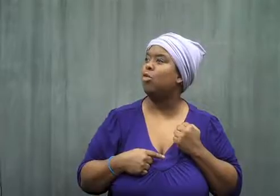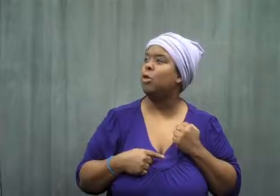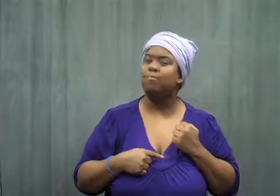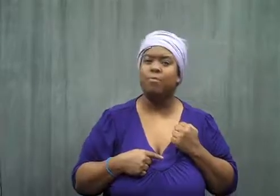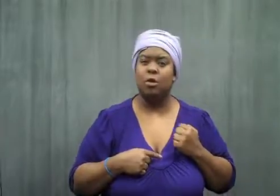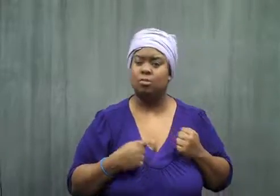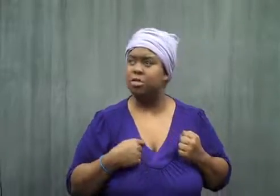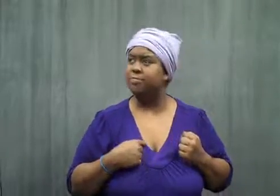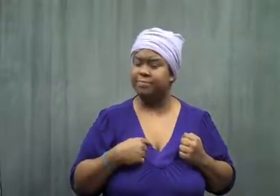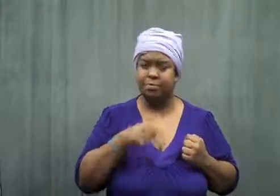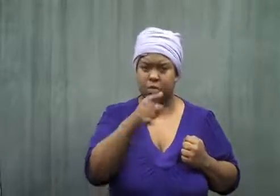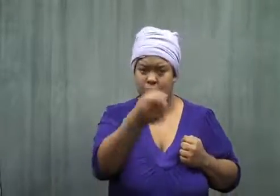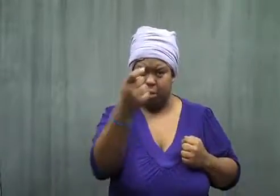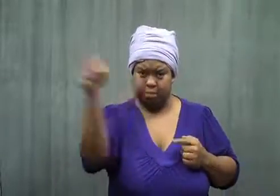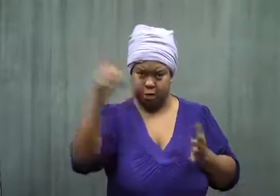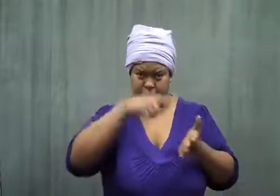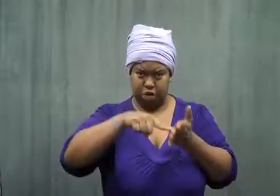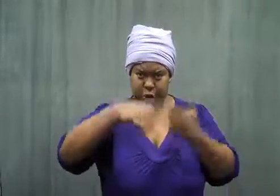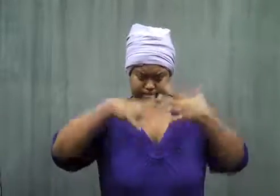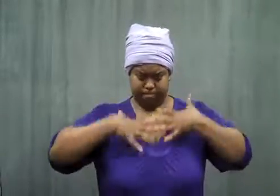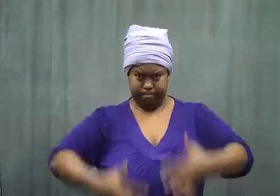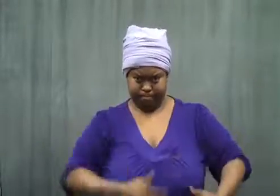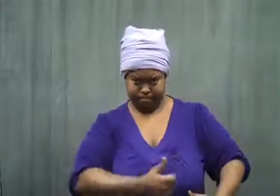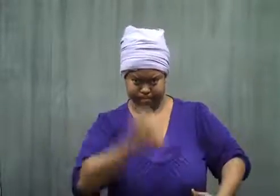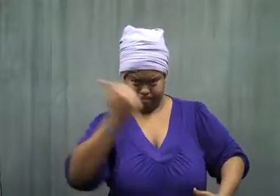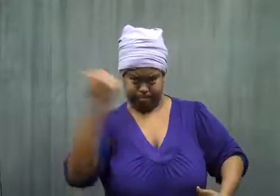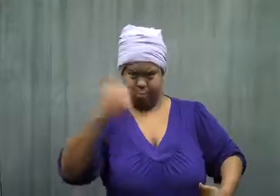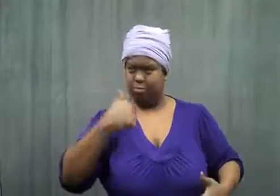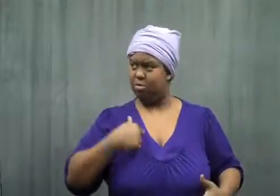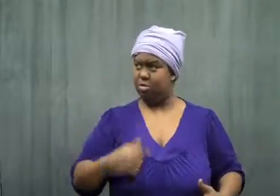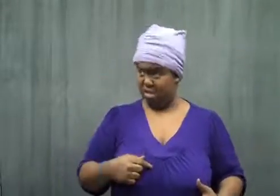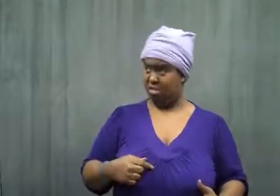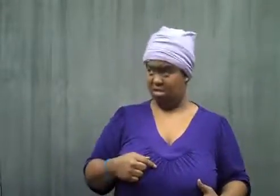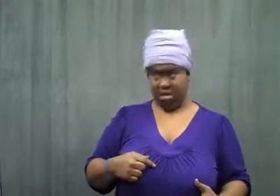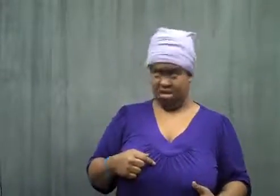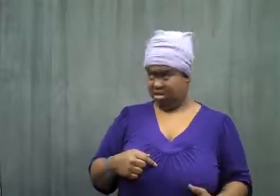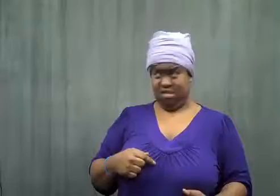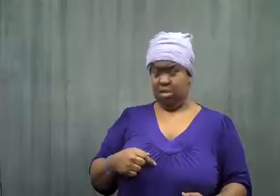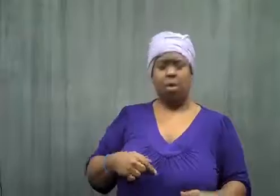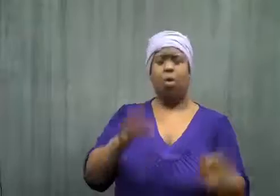He said, "You're going to be searched." I shook my head, "No way!"